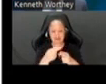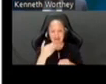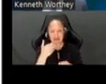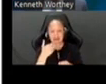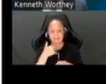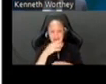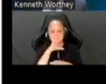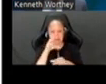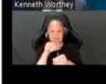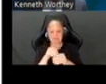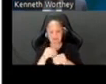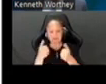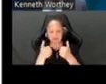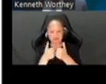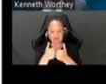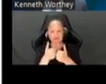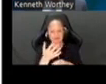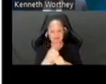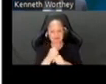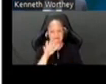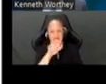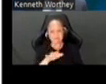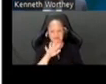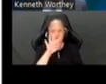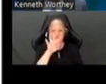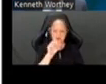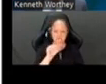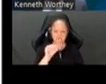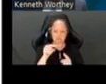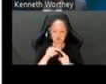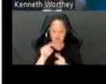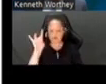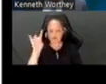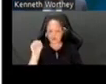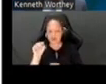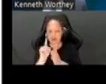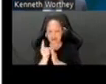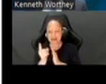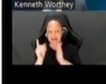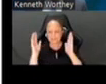The games generally take between 40 minutes to 80 minutes to complete. The visual here